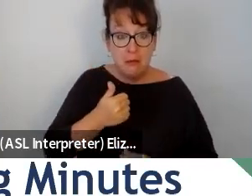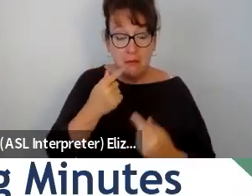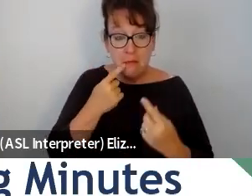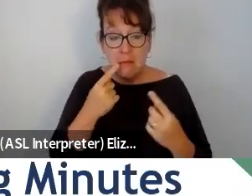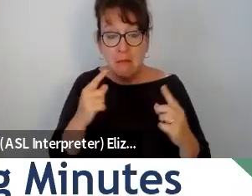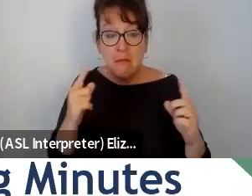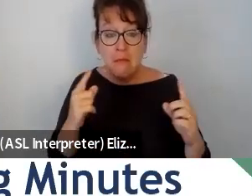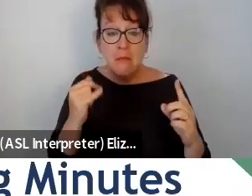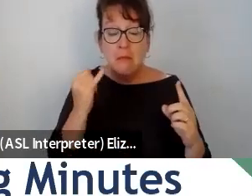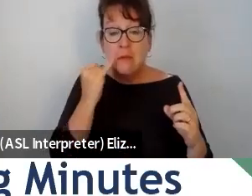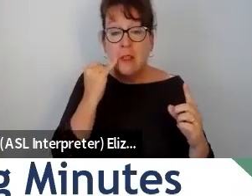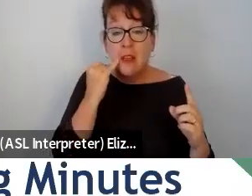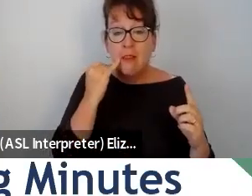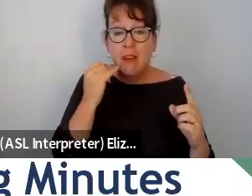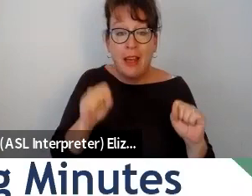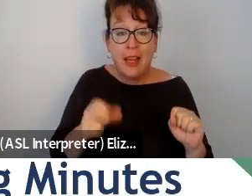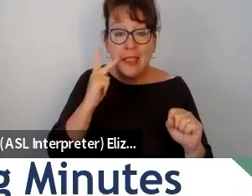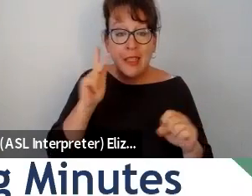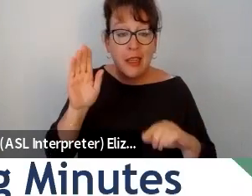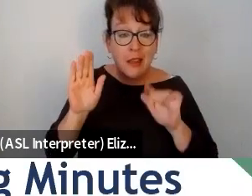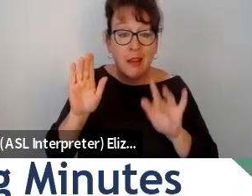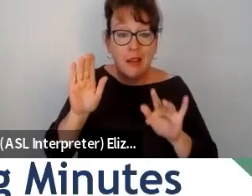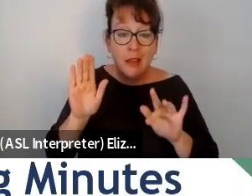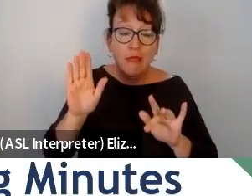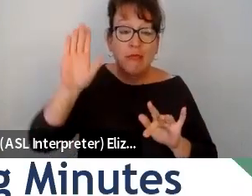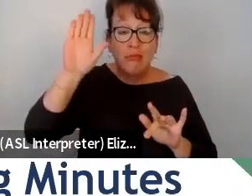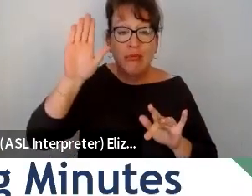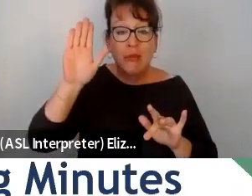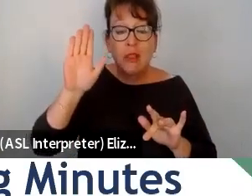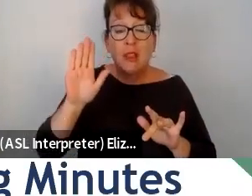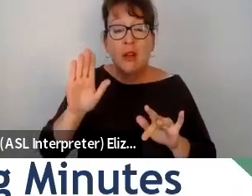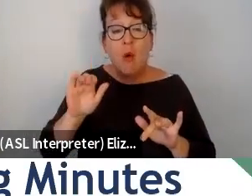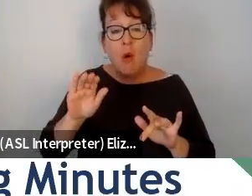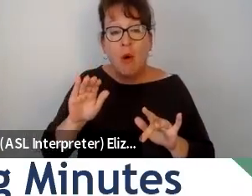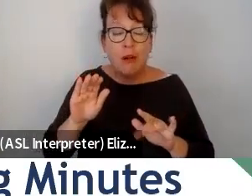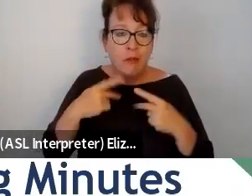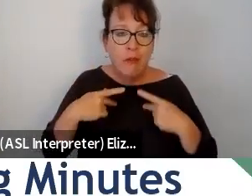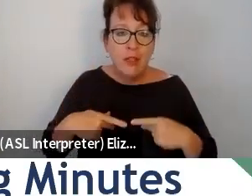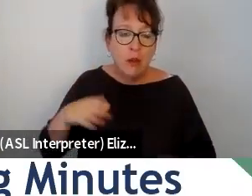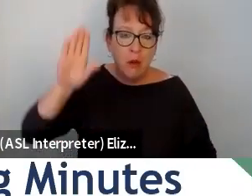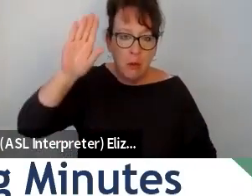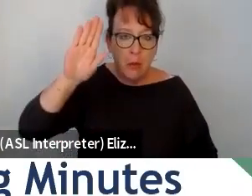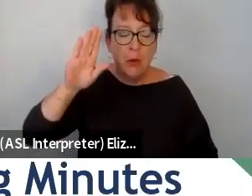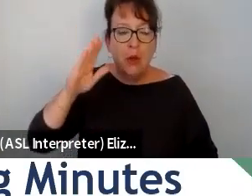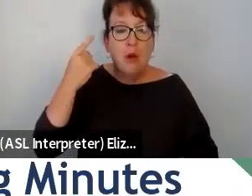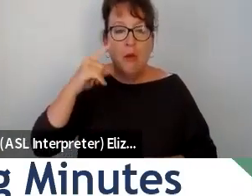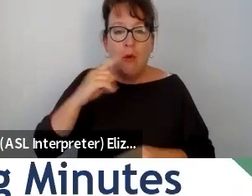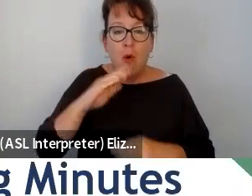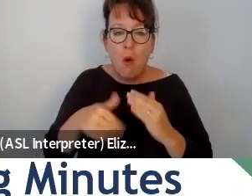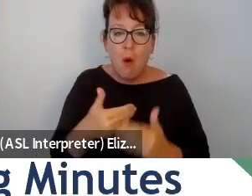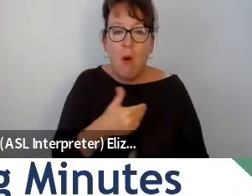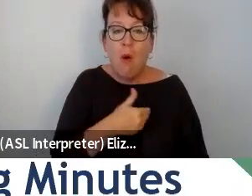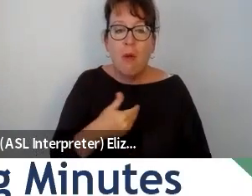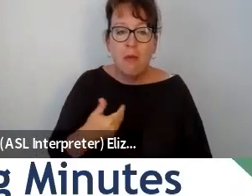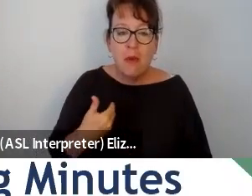wide, wide variety of ports across the country. And when we're talking about ports, we're not